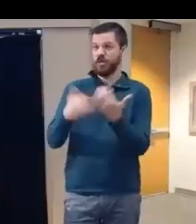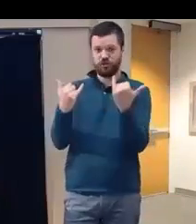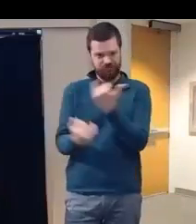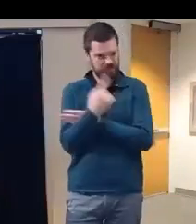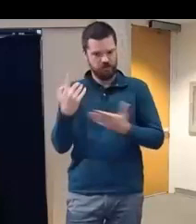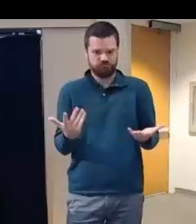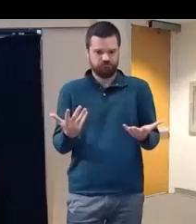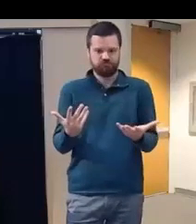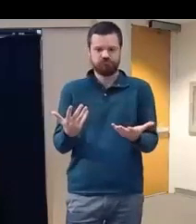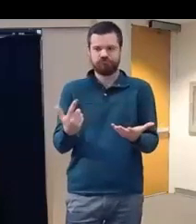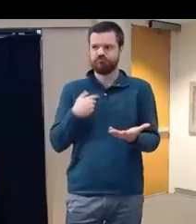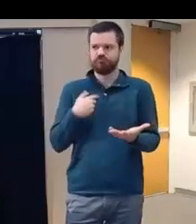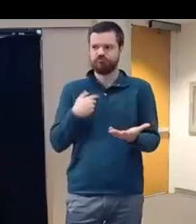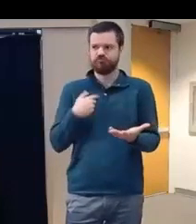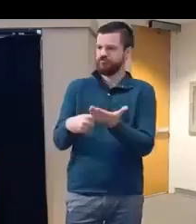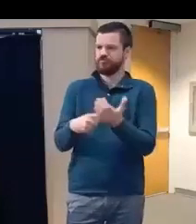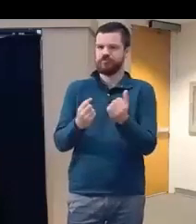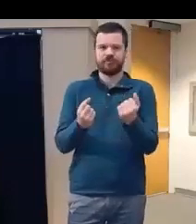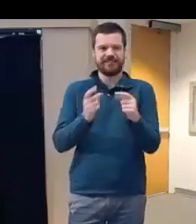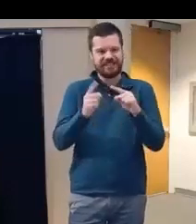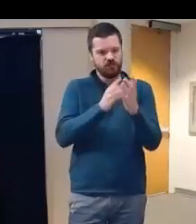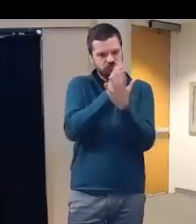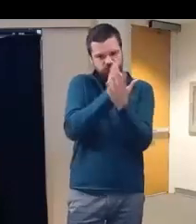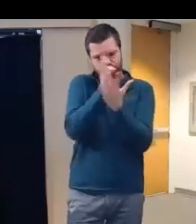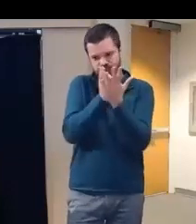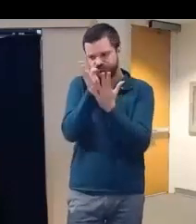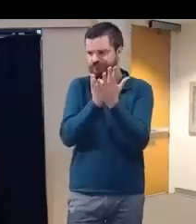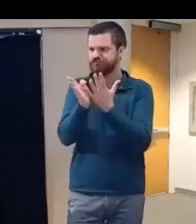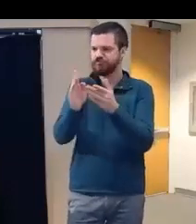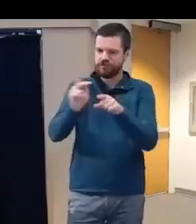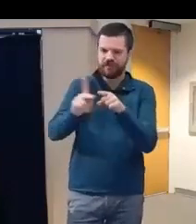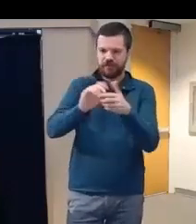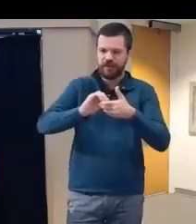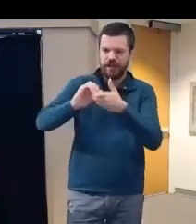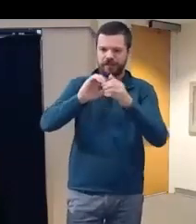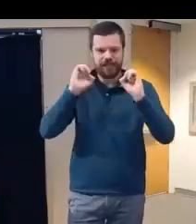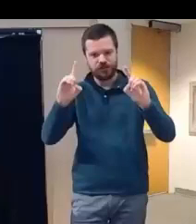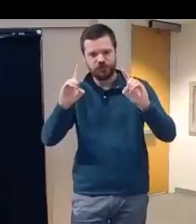talking about interdisciplinary professionalism collaboration education learning working together